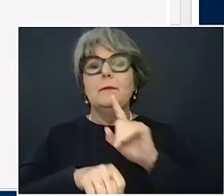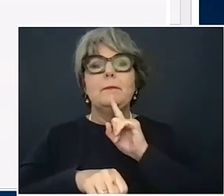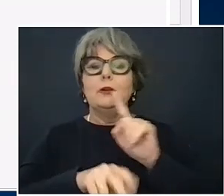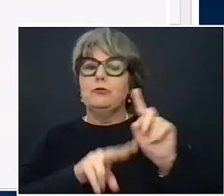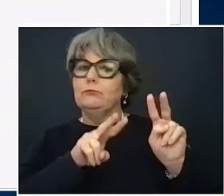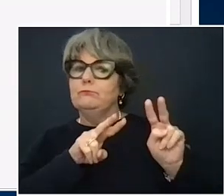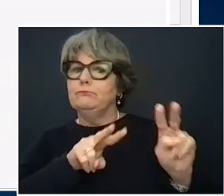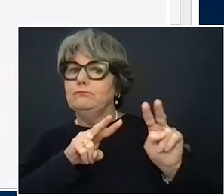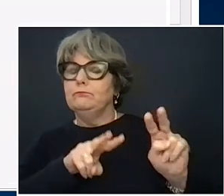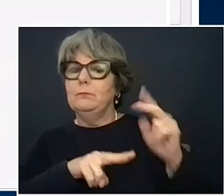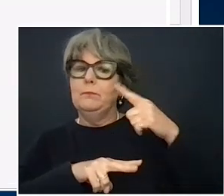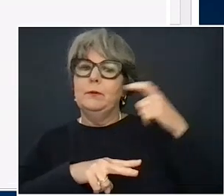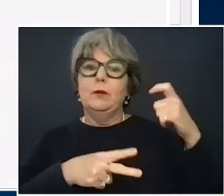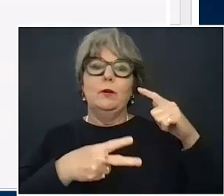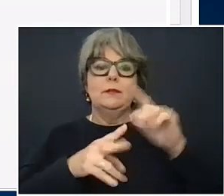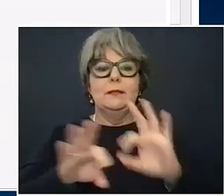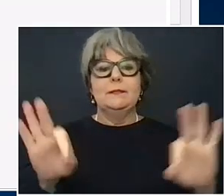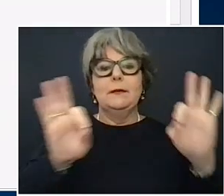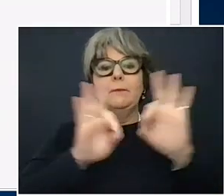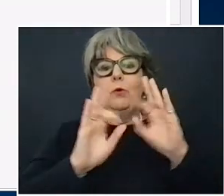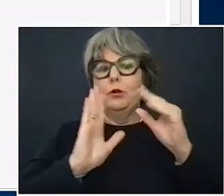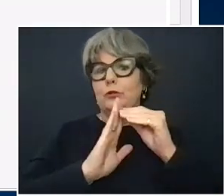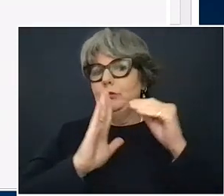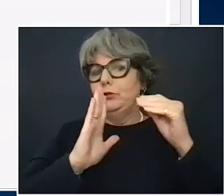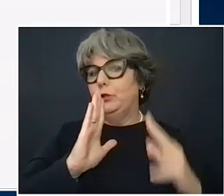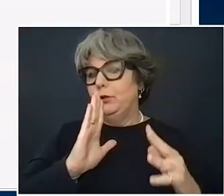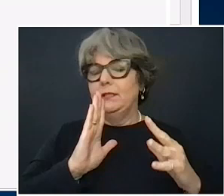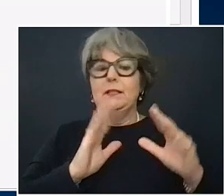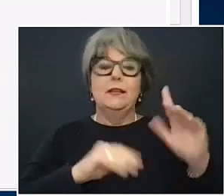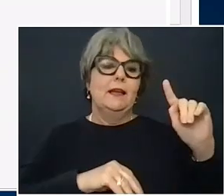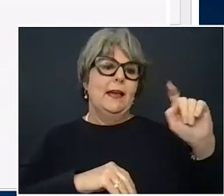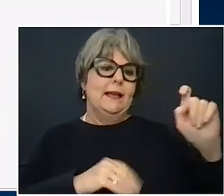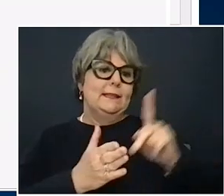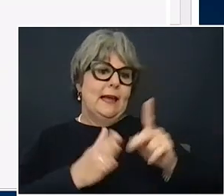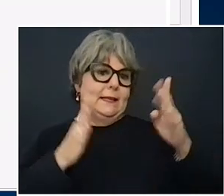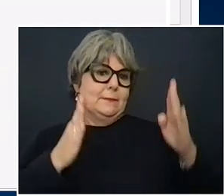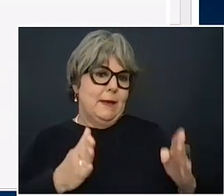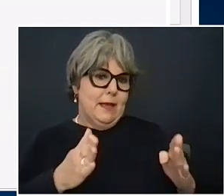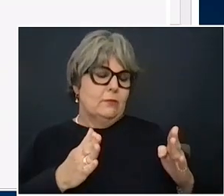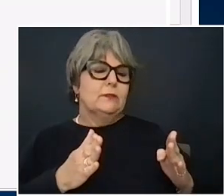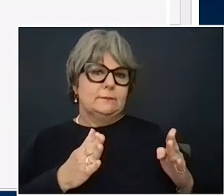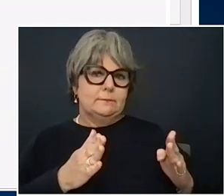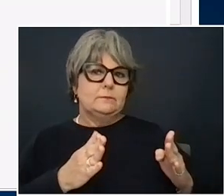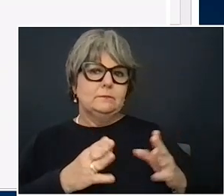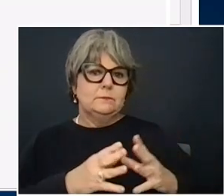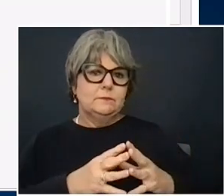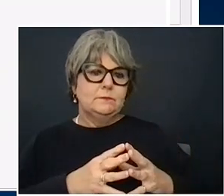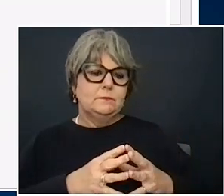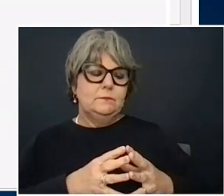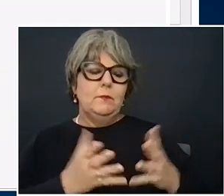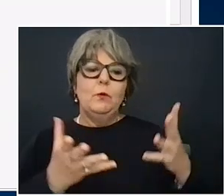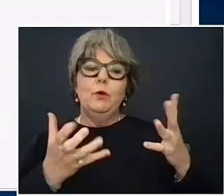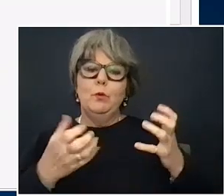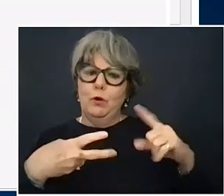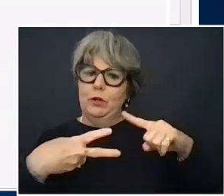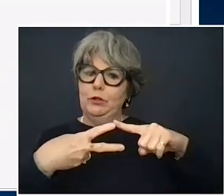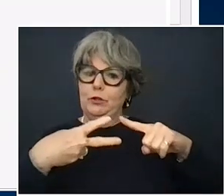it's super important to students as well as tax payers in general. So, wanted to have those as something that